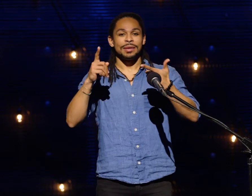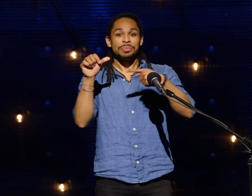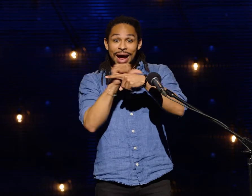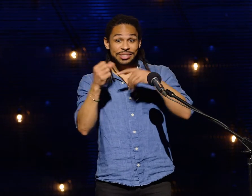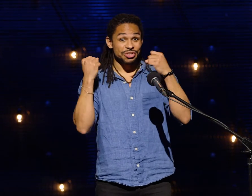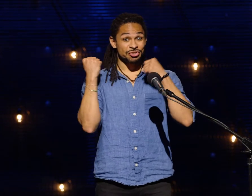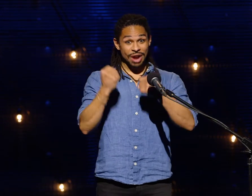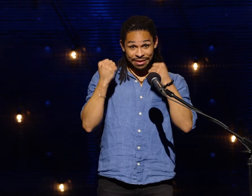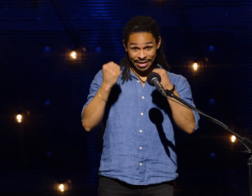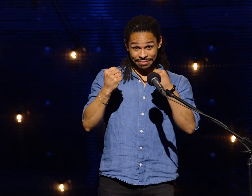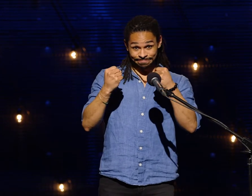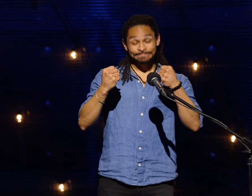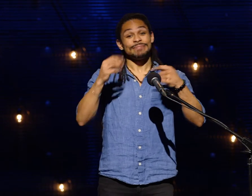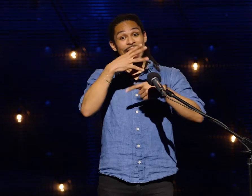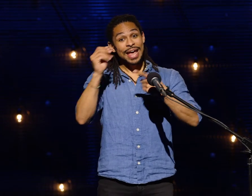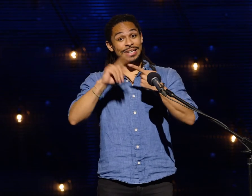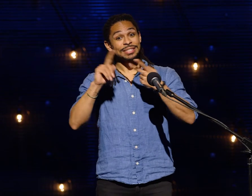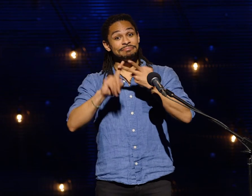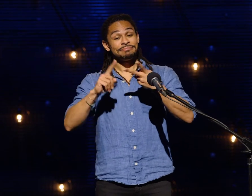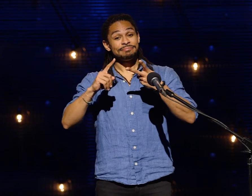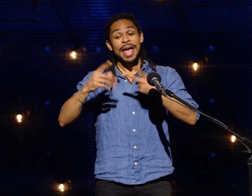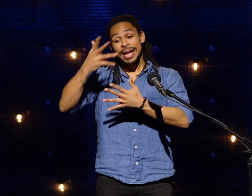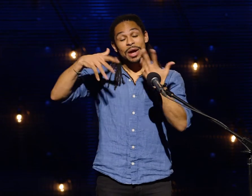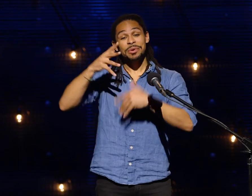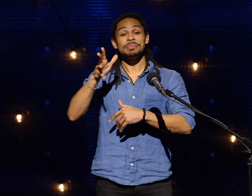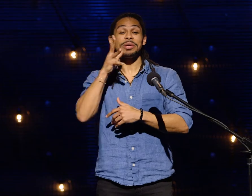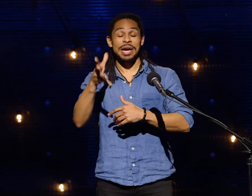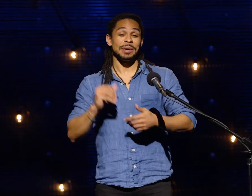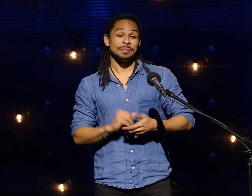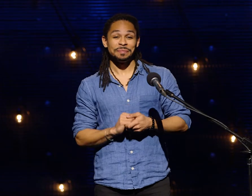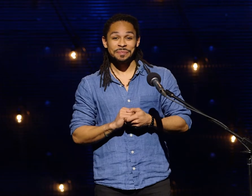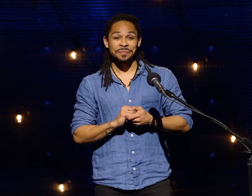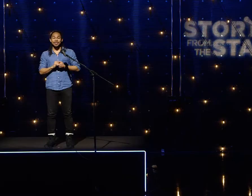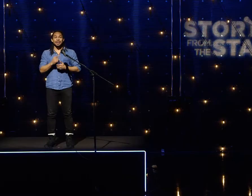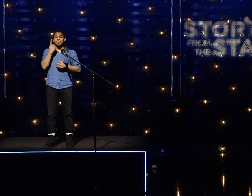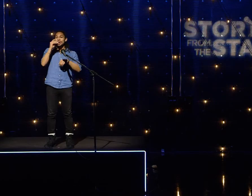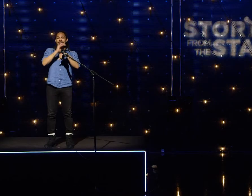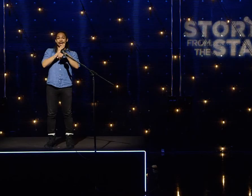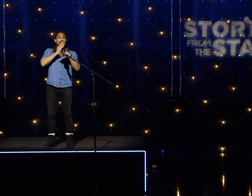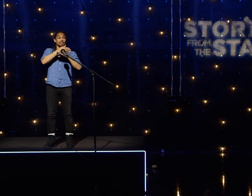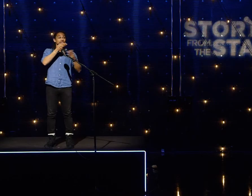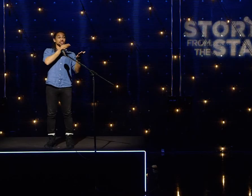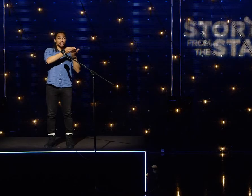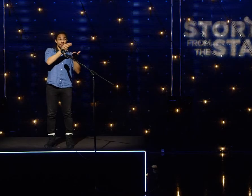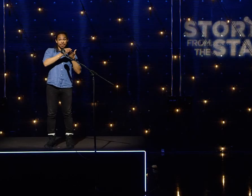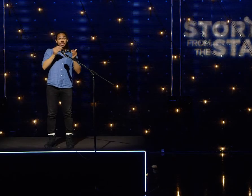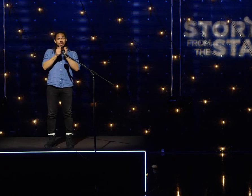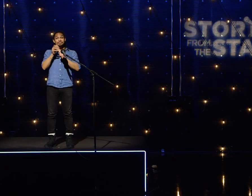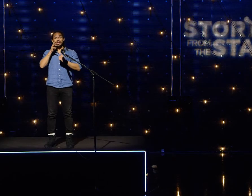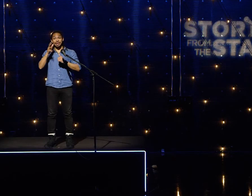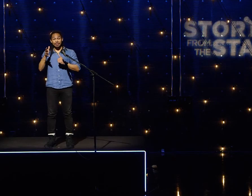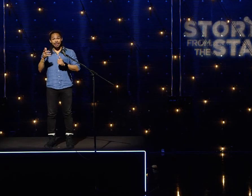practice driving, and hang out with my grandma. One night after shopping with my grandma,